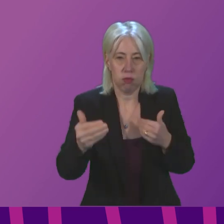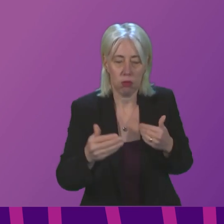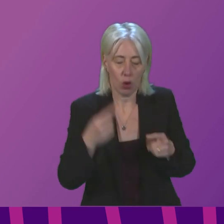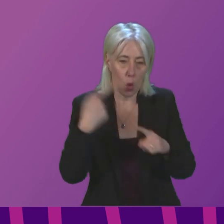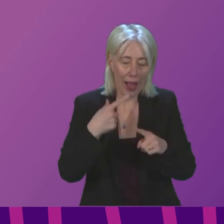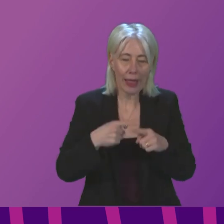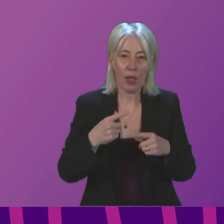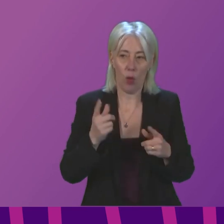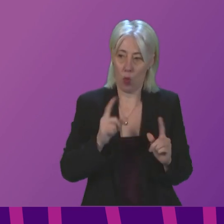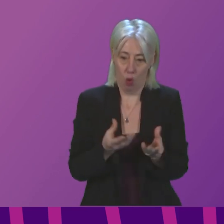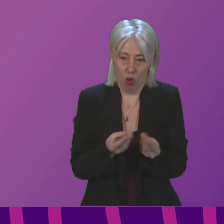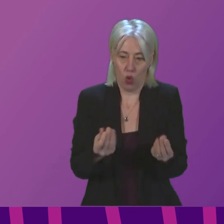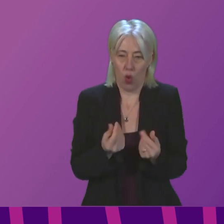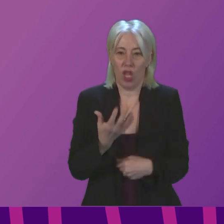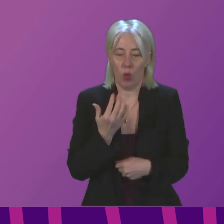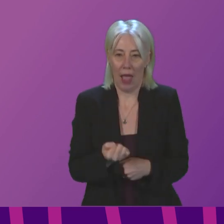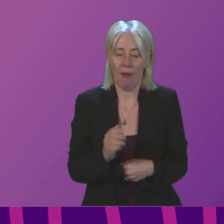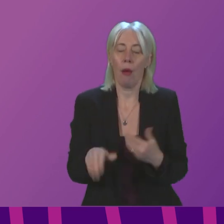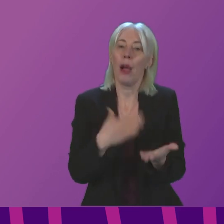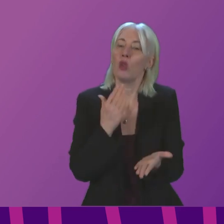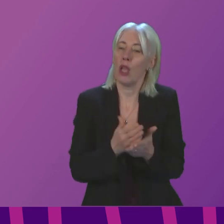that are available to us. Making sure that public transport is more accessible in terms